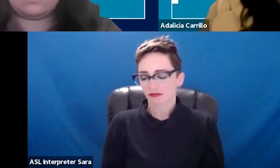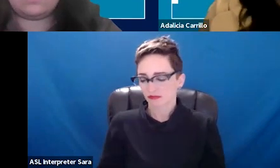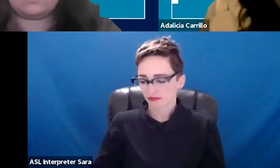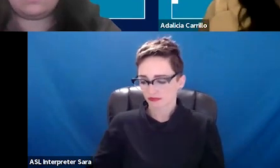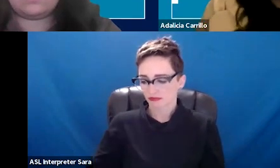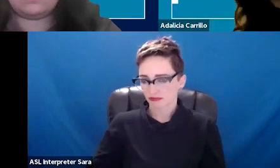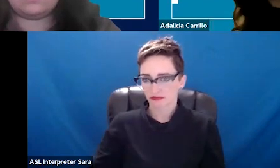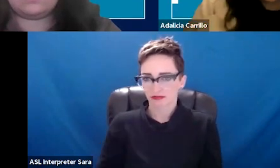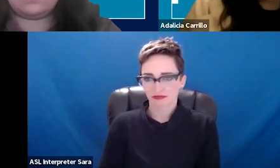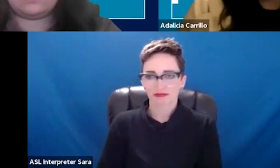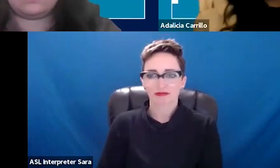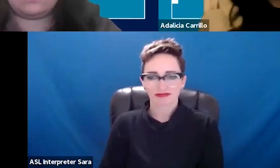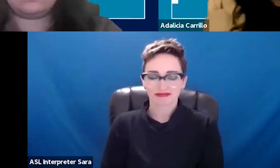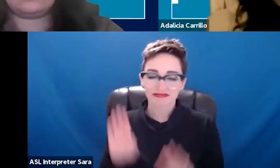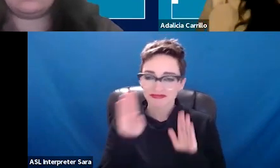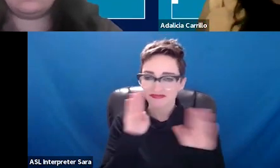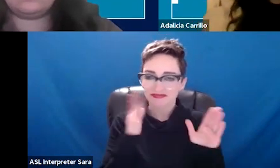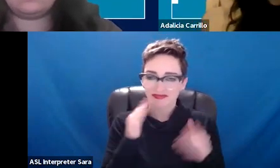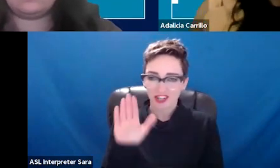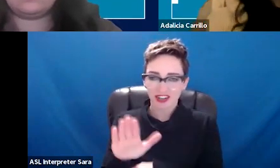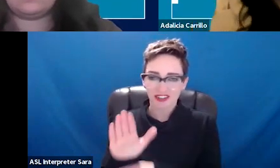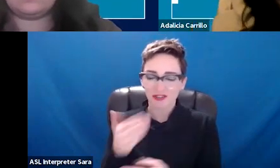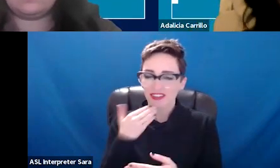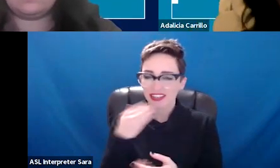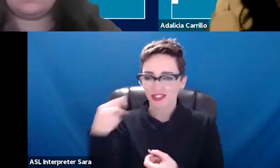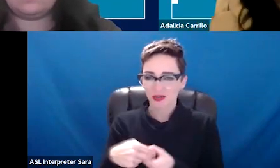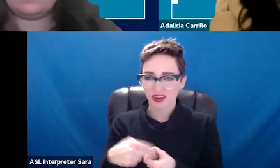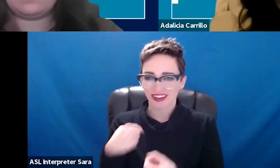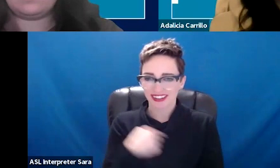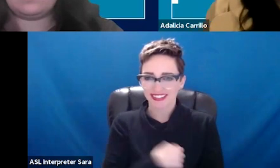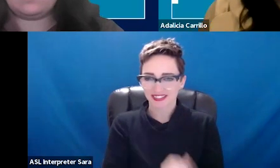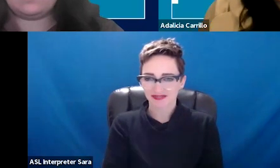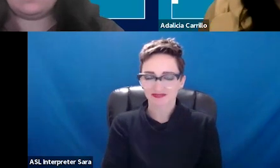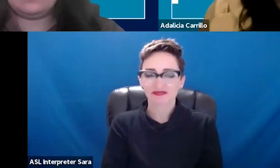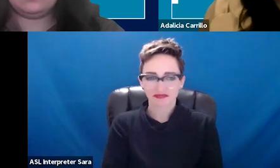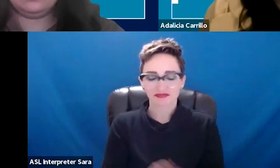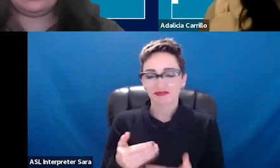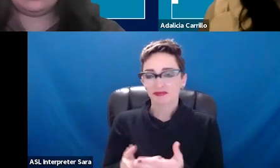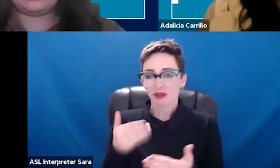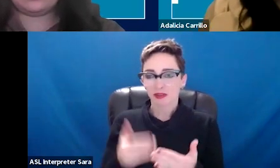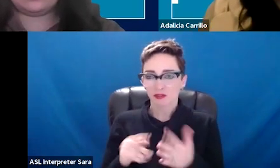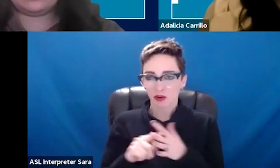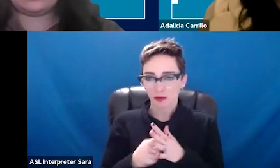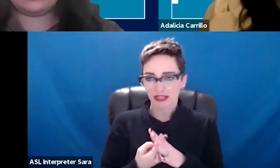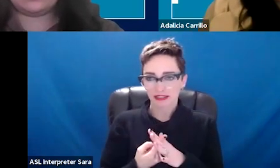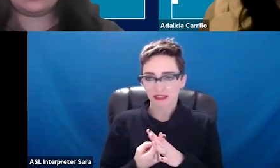Good afternoon and thank you for joining us today. Before we begin, I would like to note that the views expressed